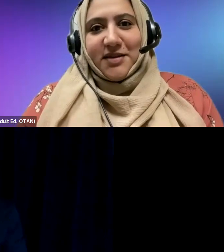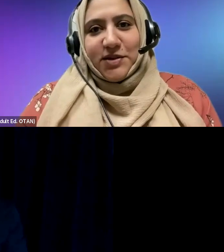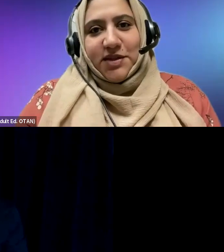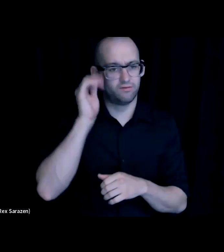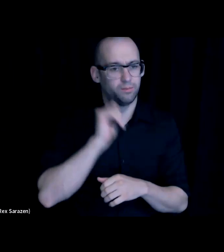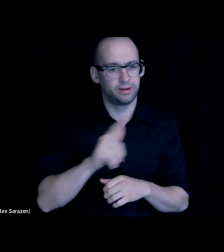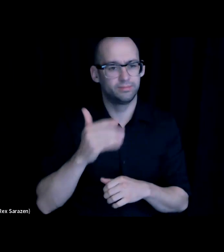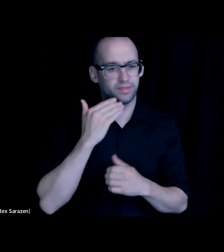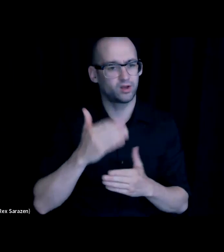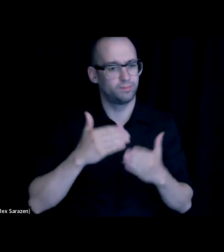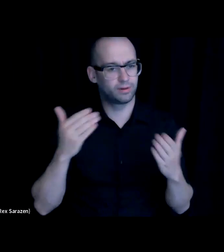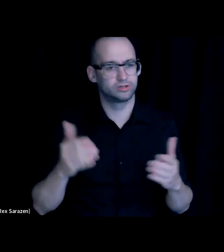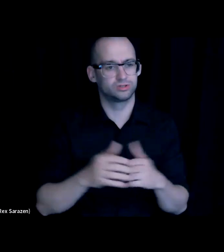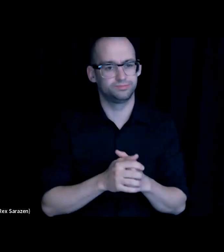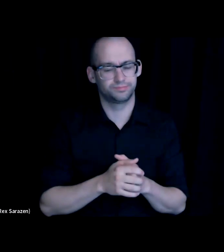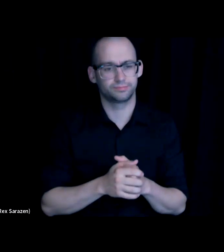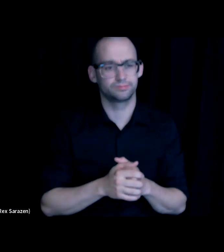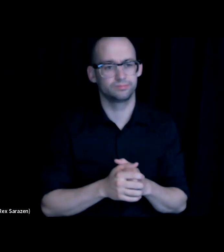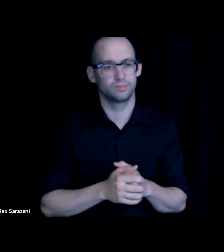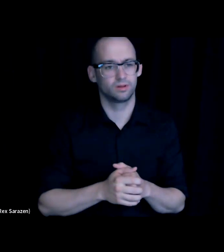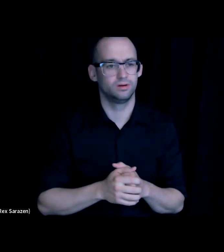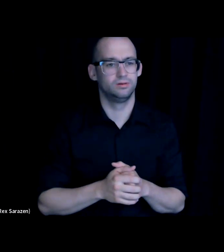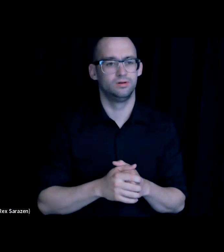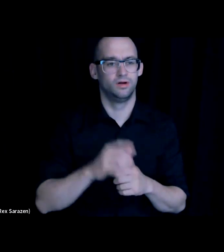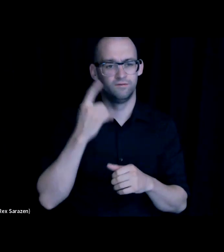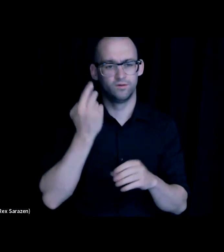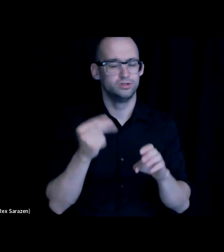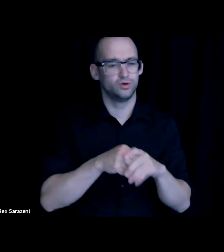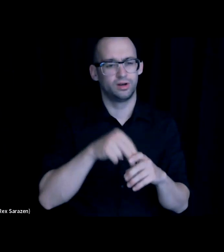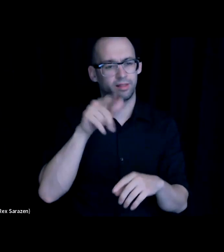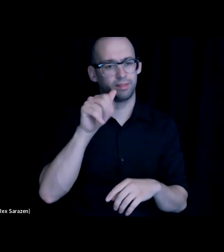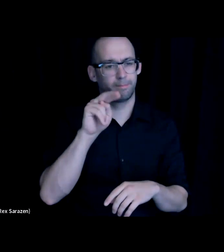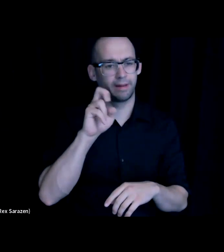you so much for inviting me to be a panel member and to join this group of passionate